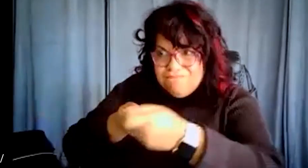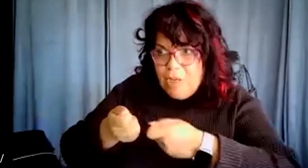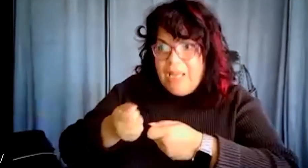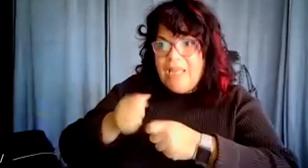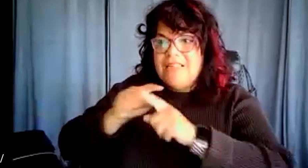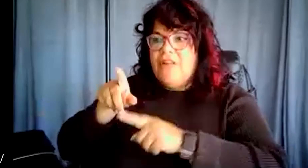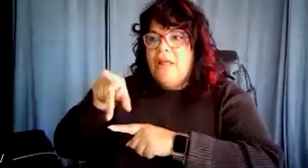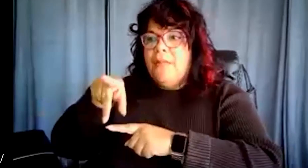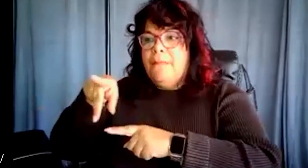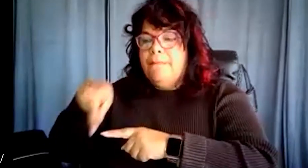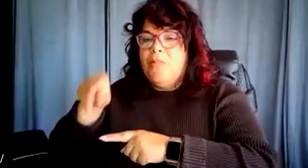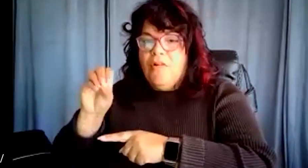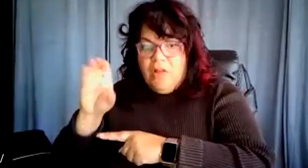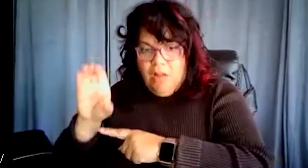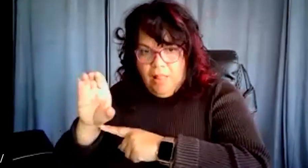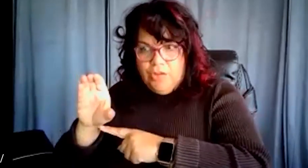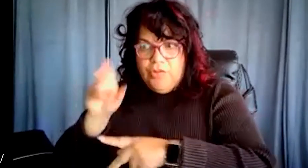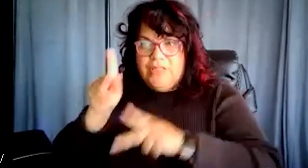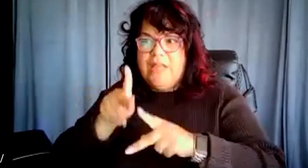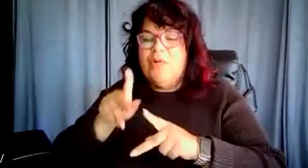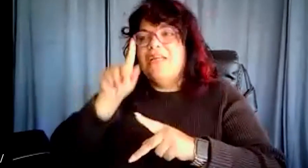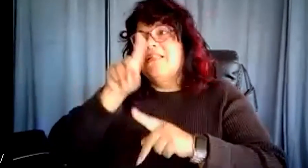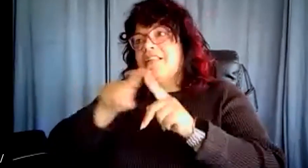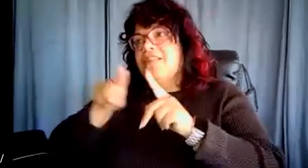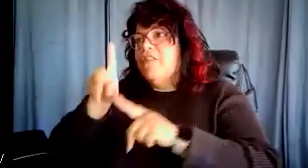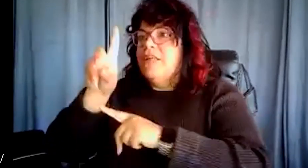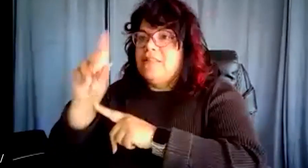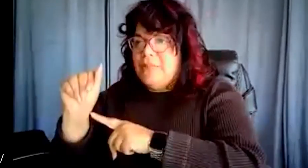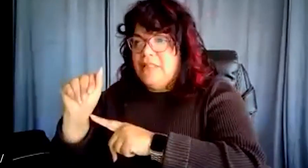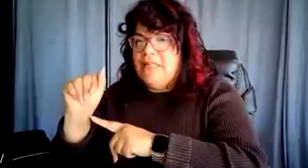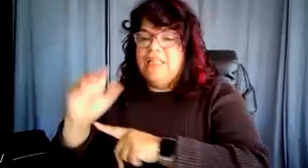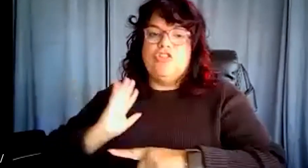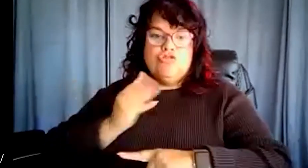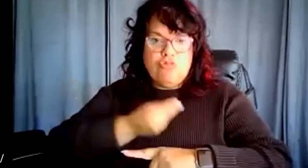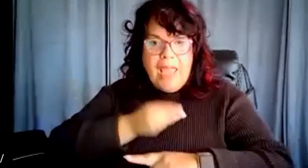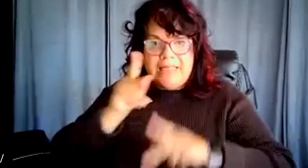different disabilities to the table, trans people with disabilities to the table with